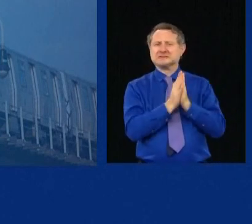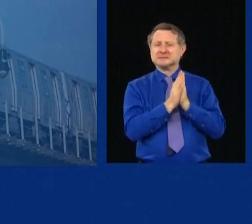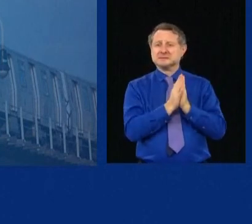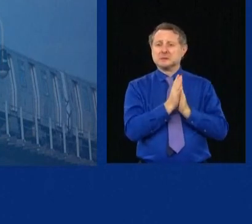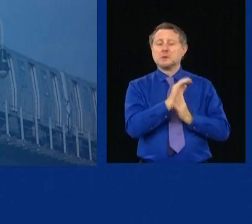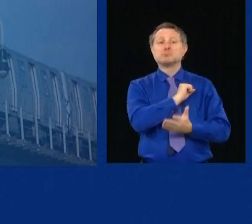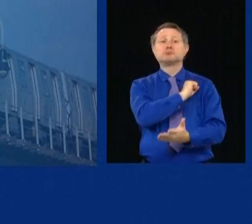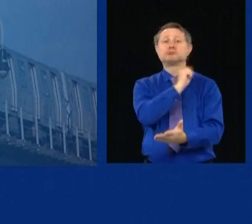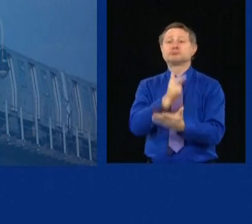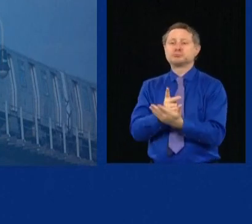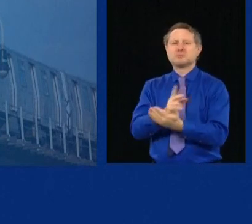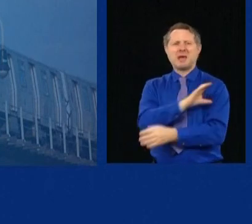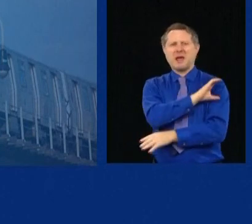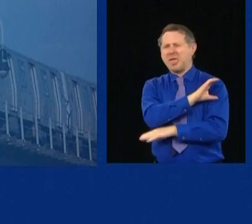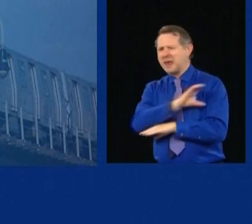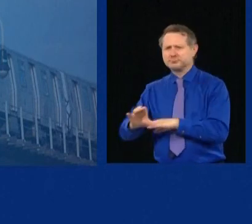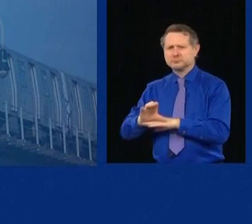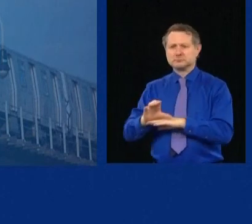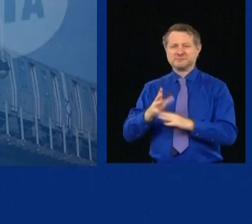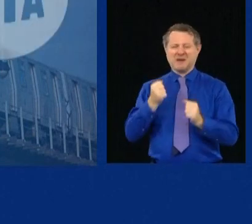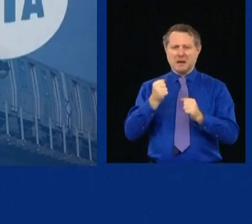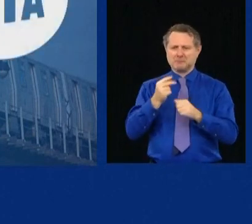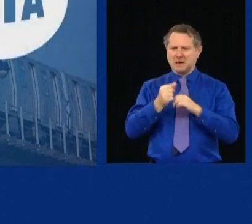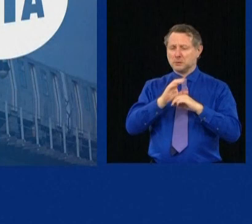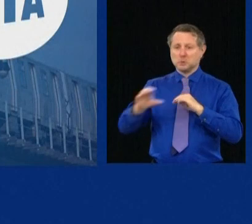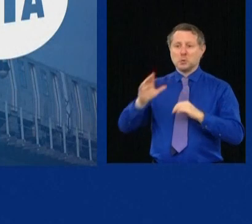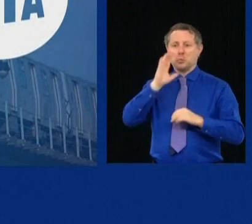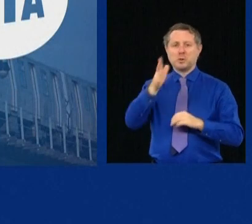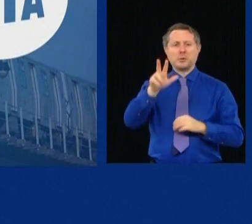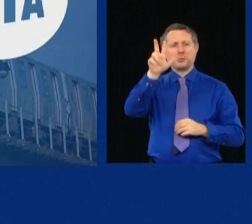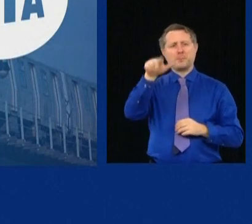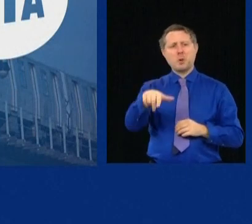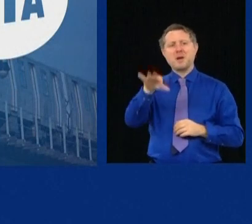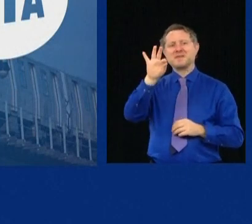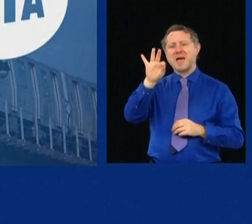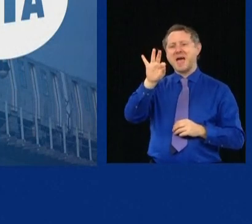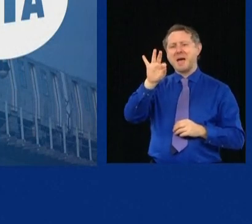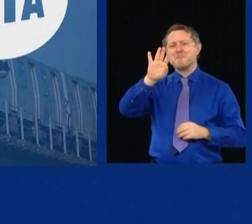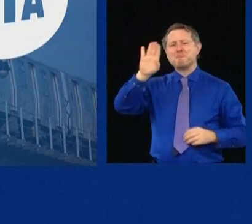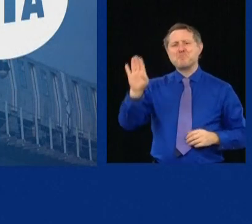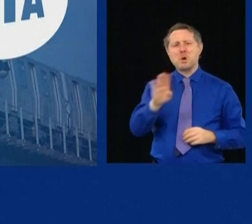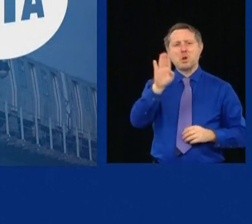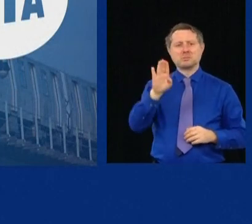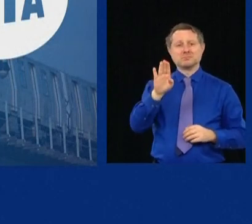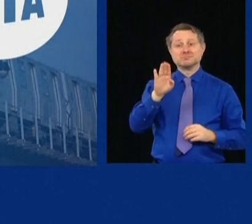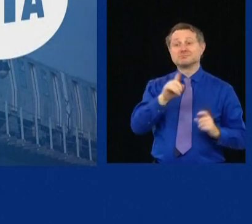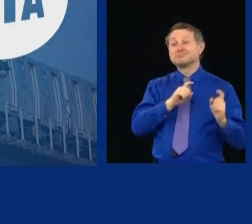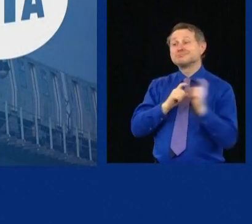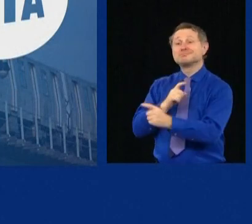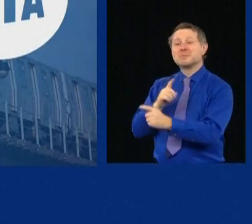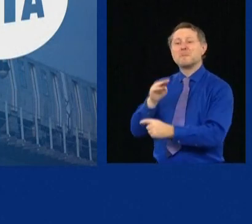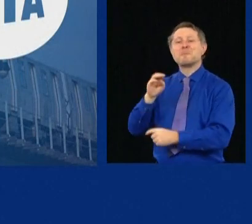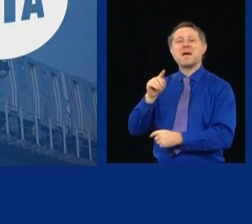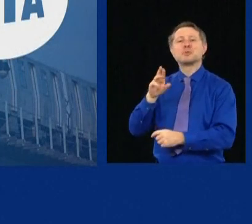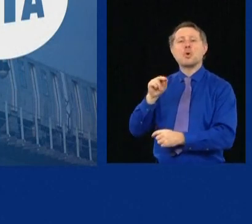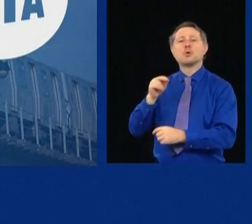HE HEARD ME OUT. I'VE ALSO ASKED HIM TO EXPEDITE